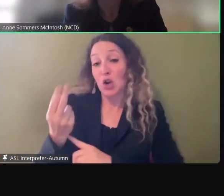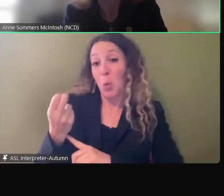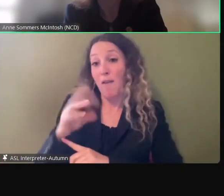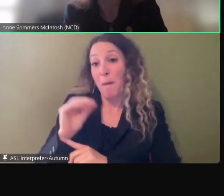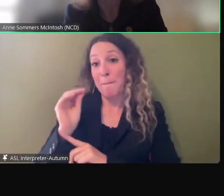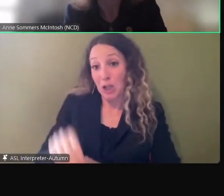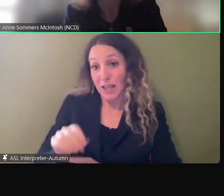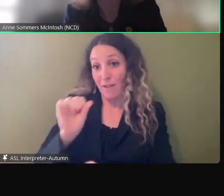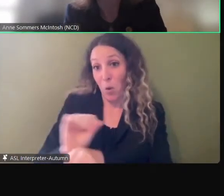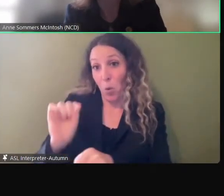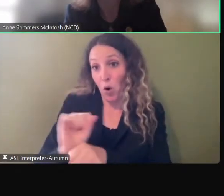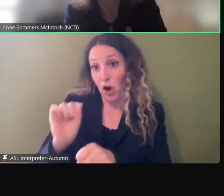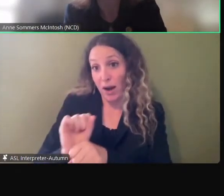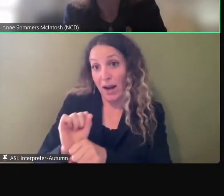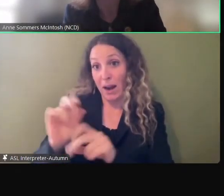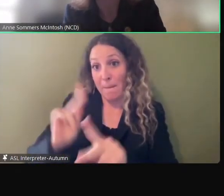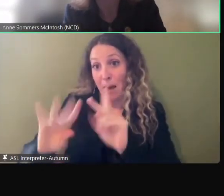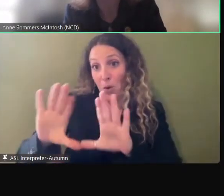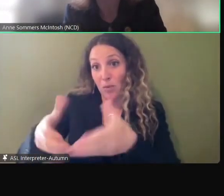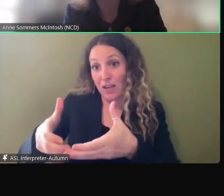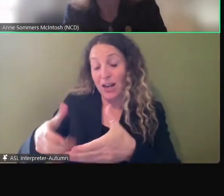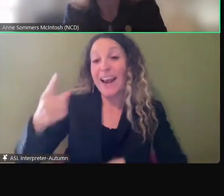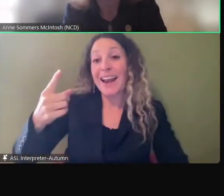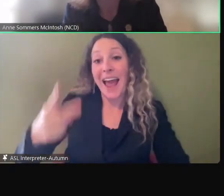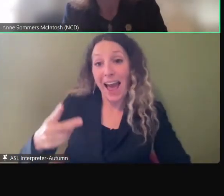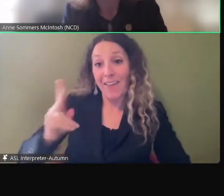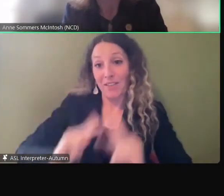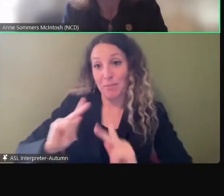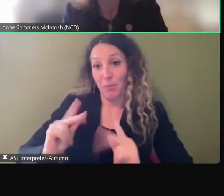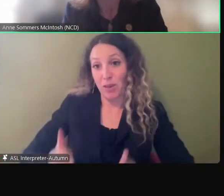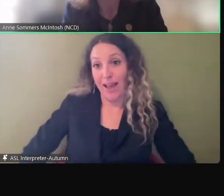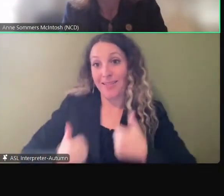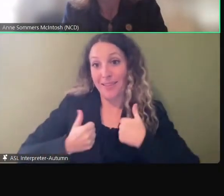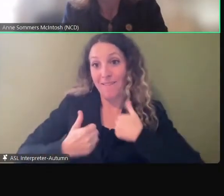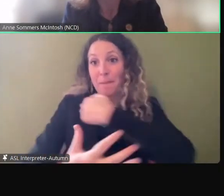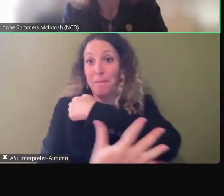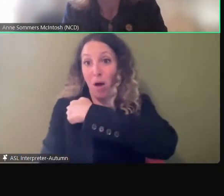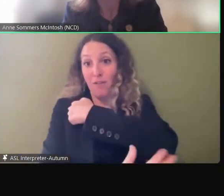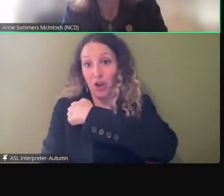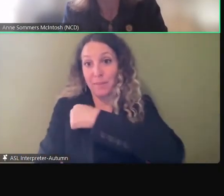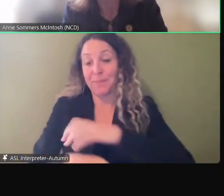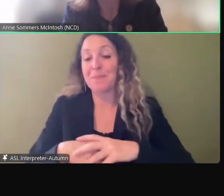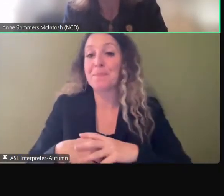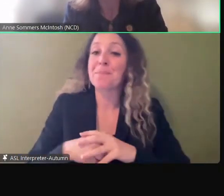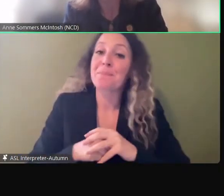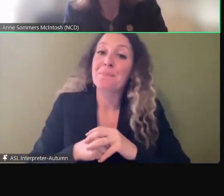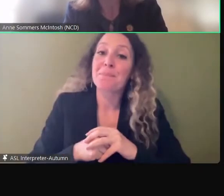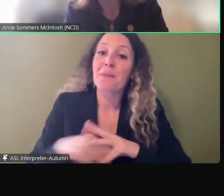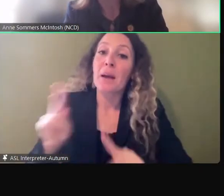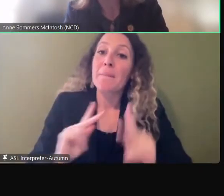for more than half of those living in poverty. For people with disabilities, gaining and